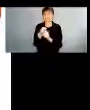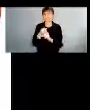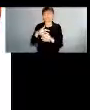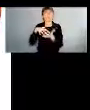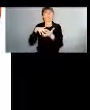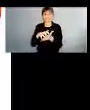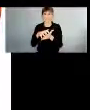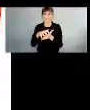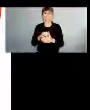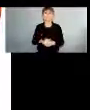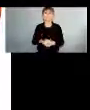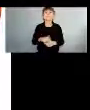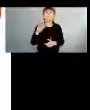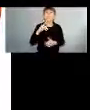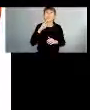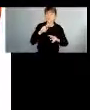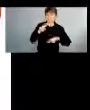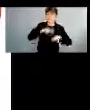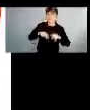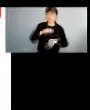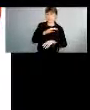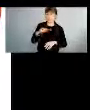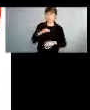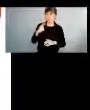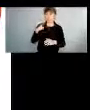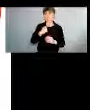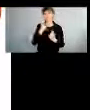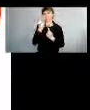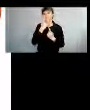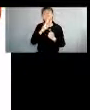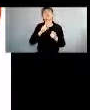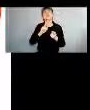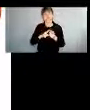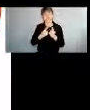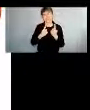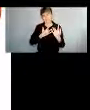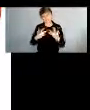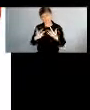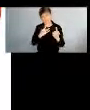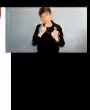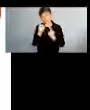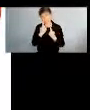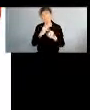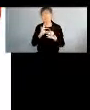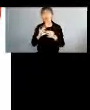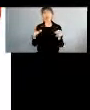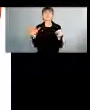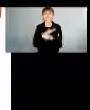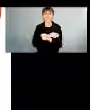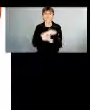assessment committees to recommend full funding requests, unless they see a major concern.